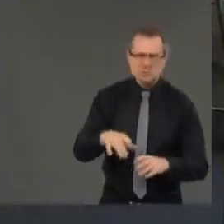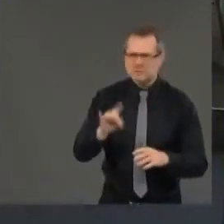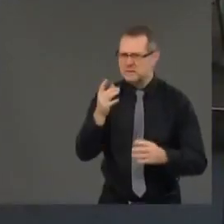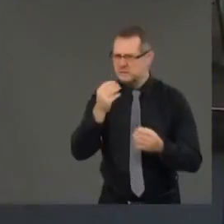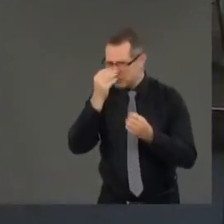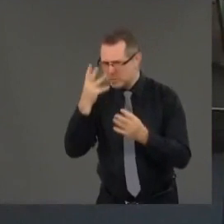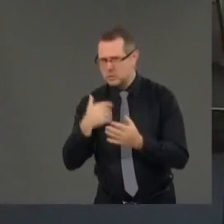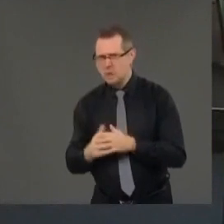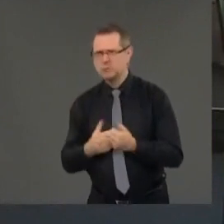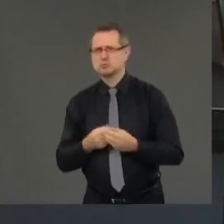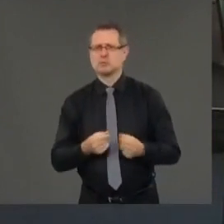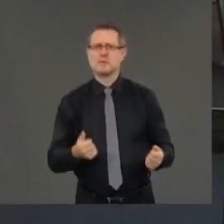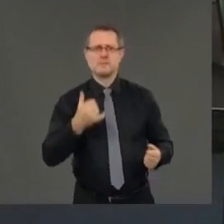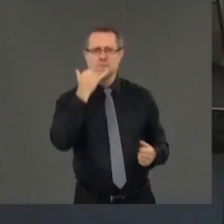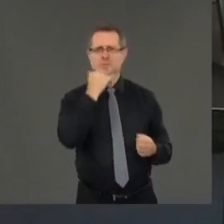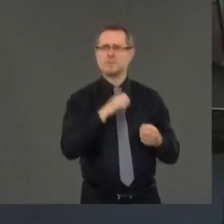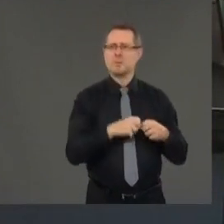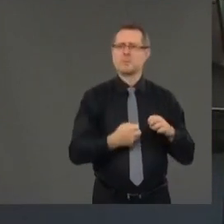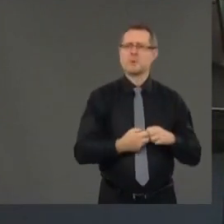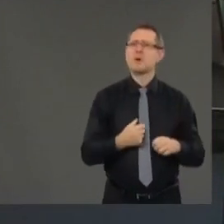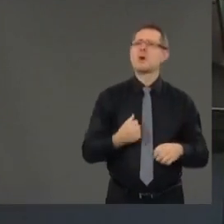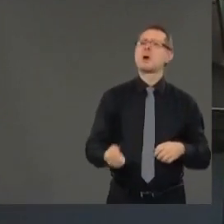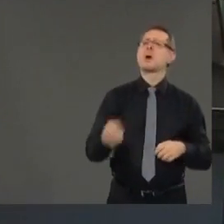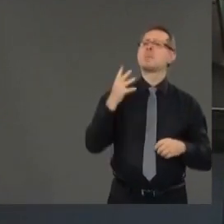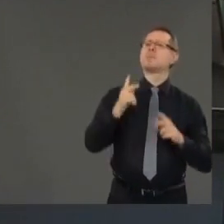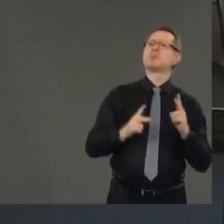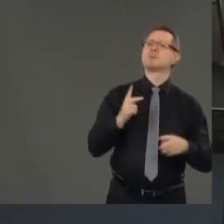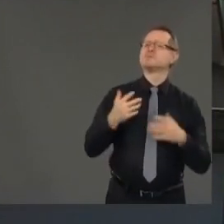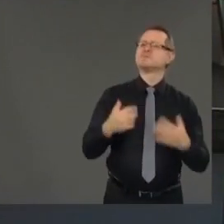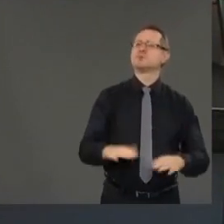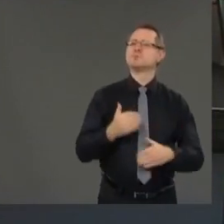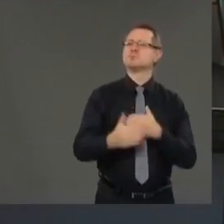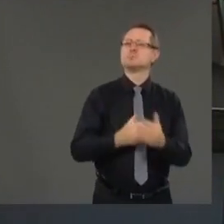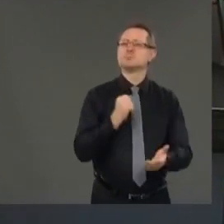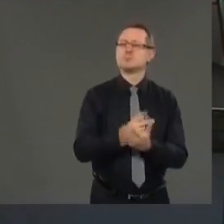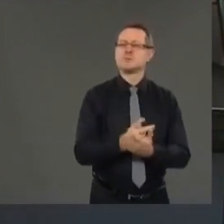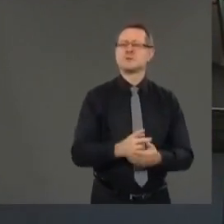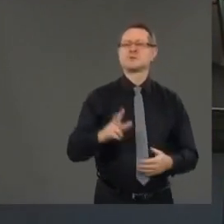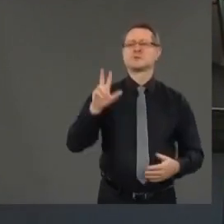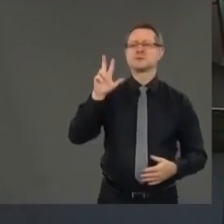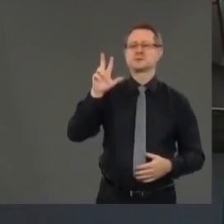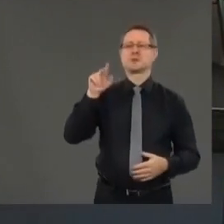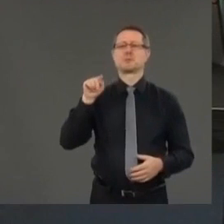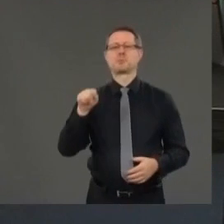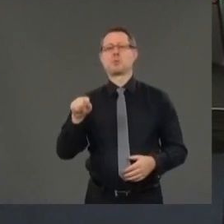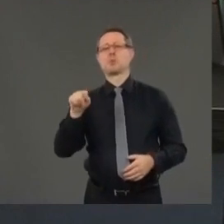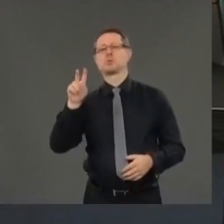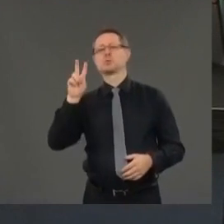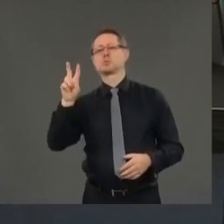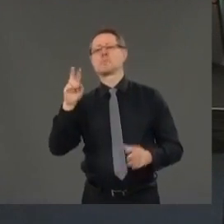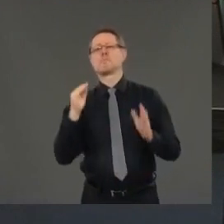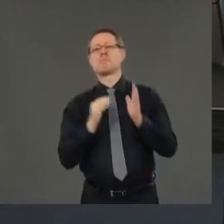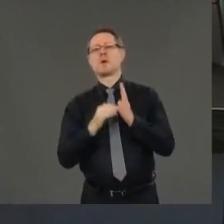AND I WOULD LIKE TO FOLLOW UP WITH YOU AFTERWARDS TO HEAR IF WE CAN DO SOMETHING TO ADDRESS THAT.